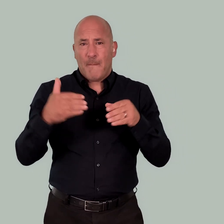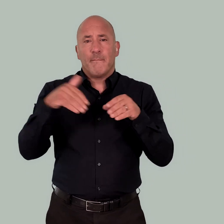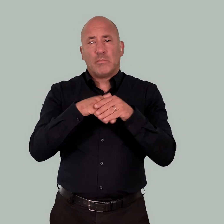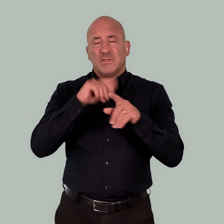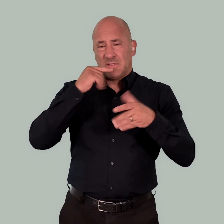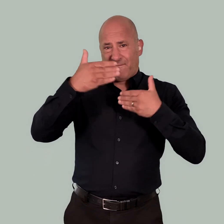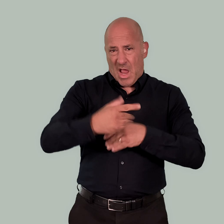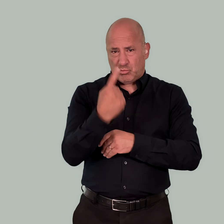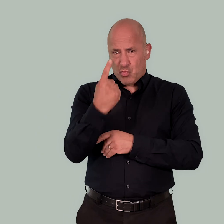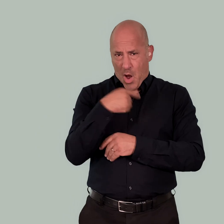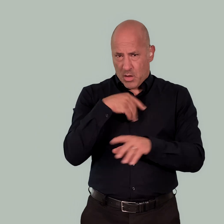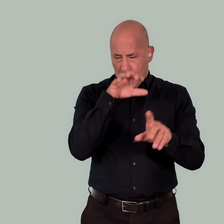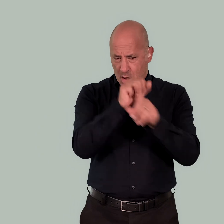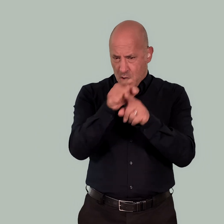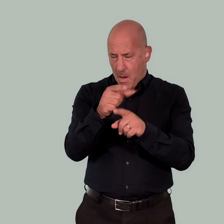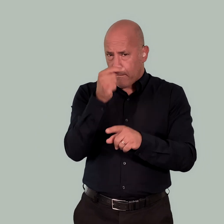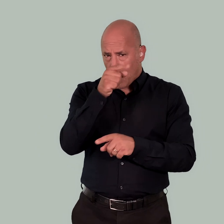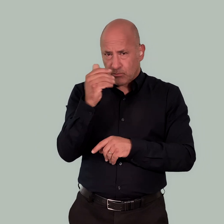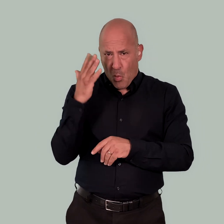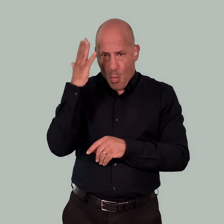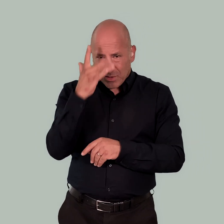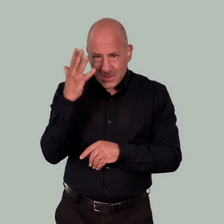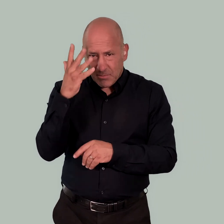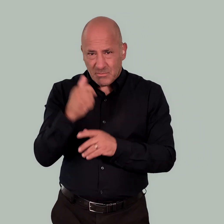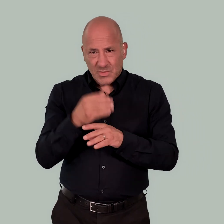Participants identified in phase one as more likely to have autism,